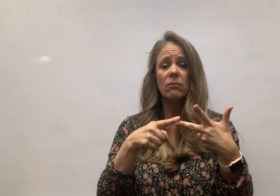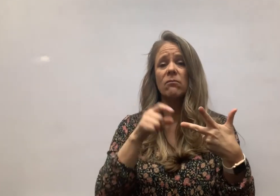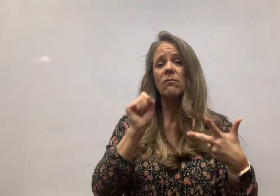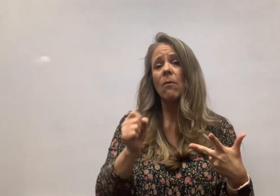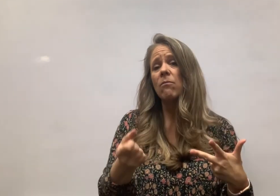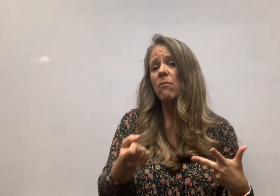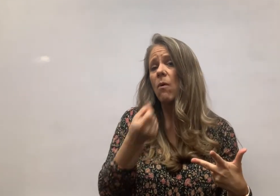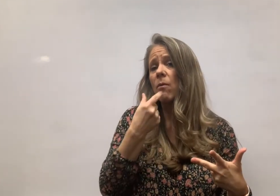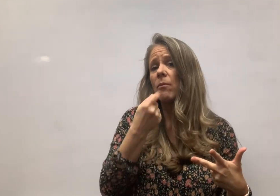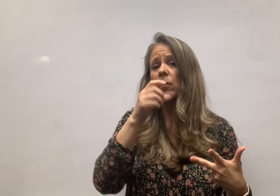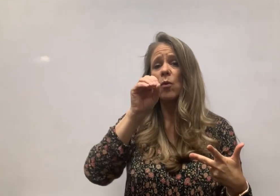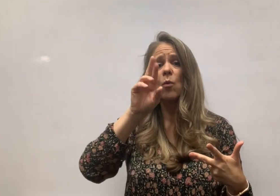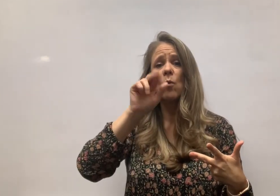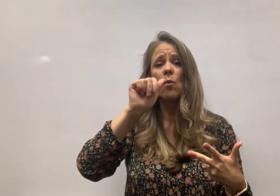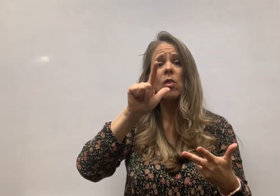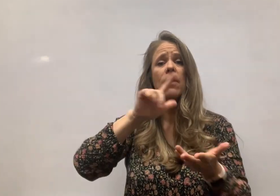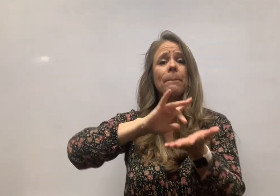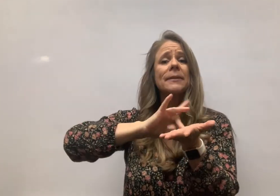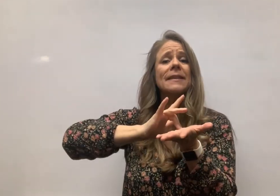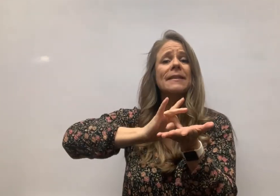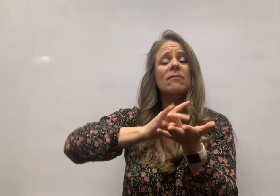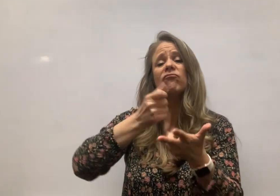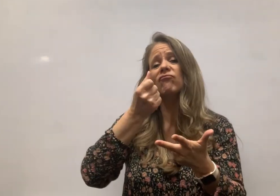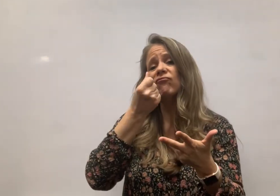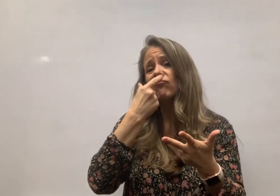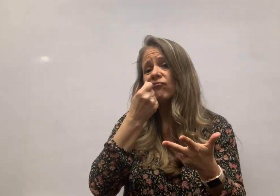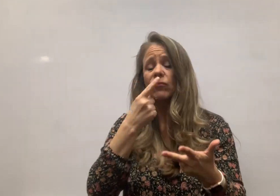Oral-a medicine to swallow in your mouth;